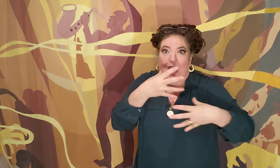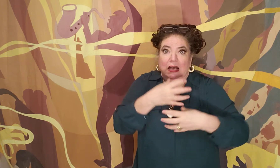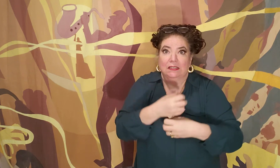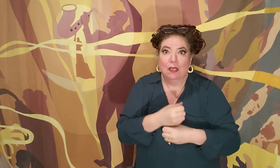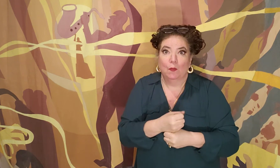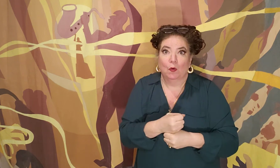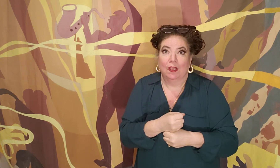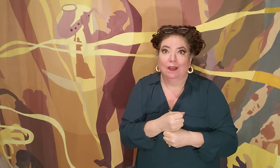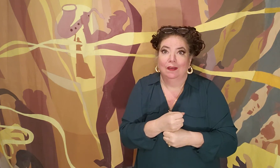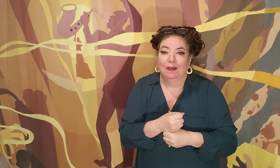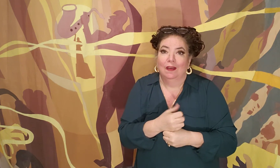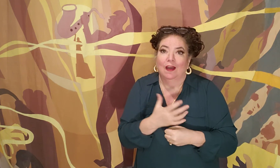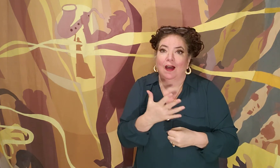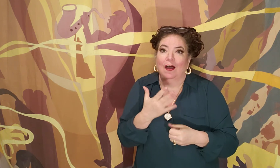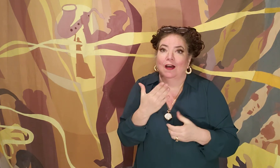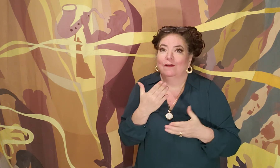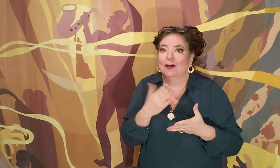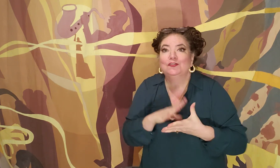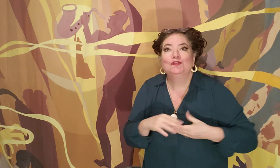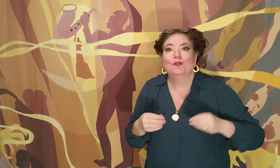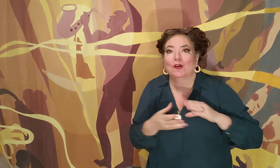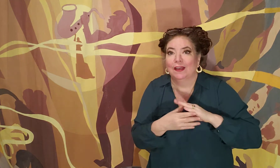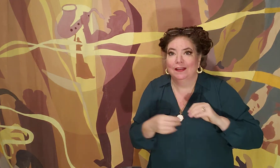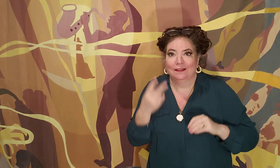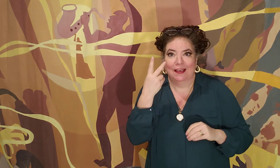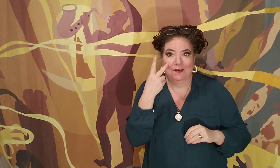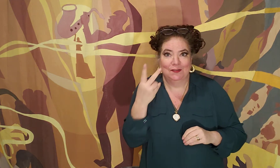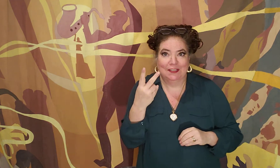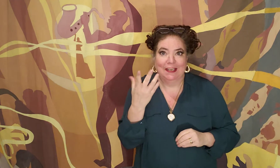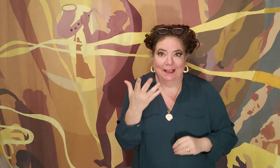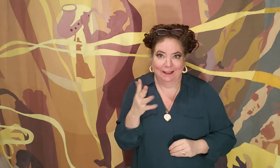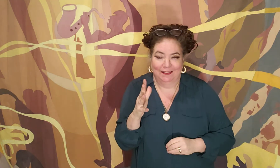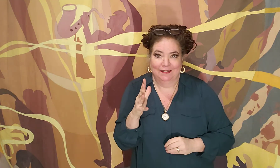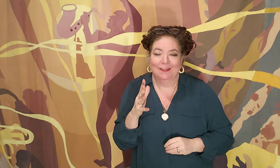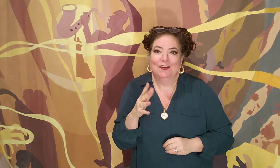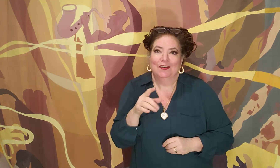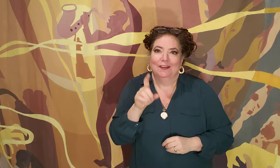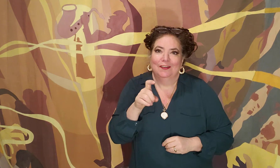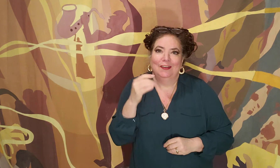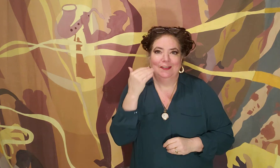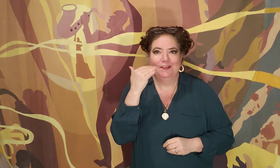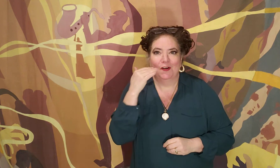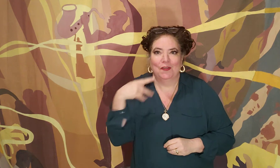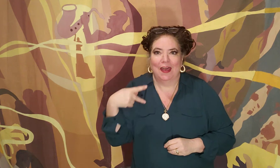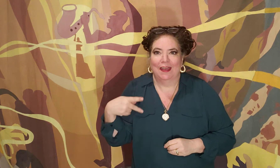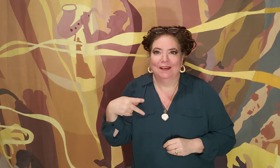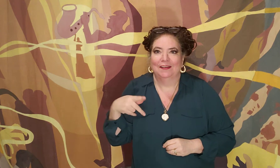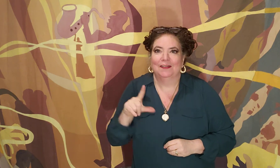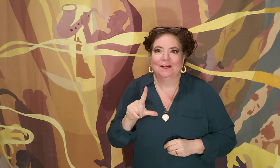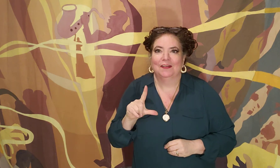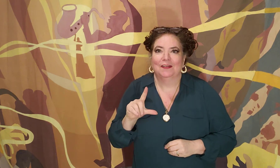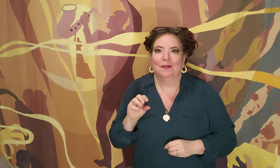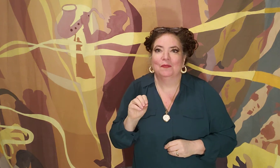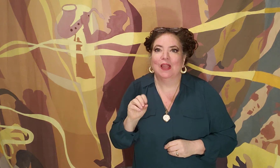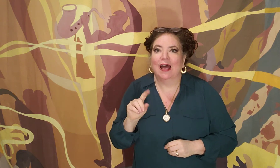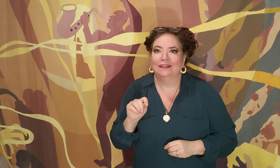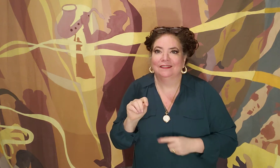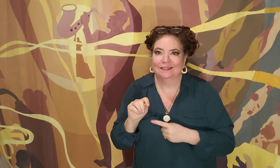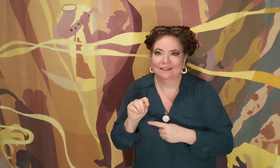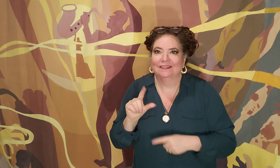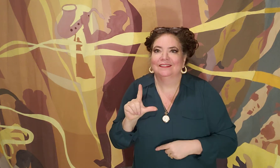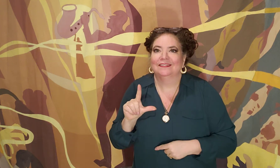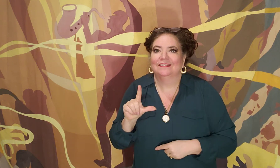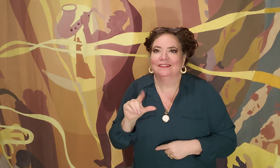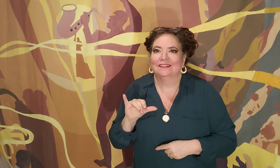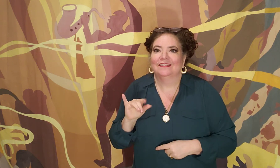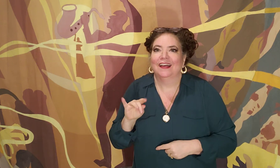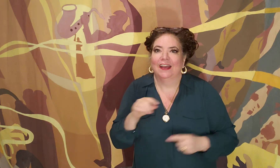a summary of a story that you've seen - you need to know that plot line!